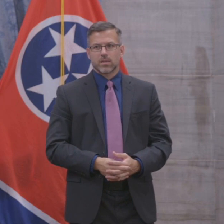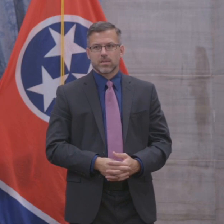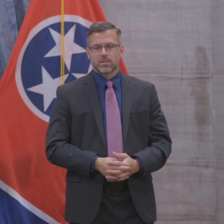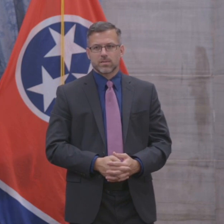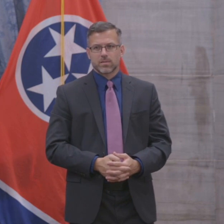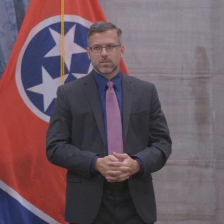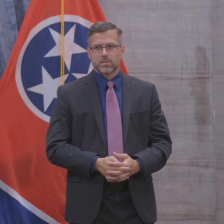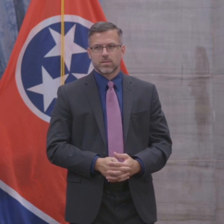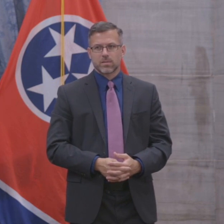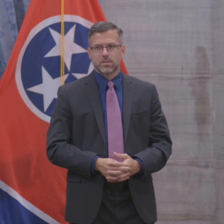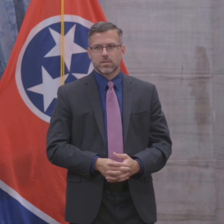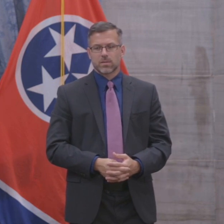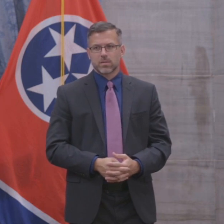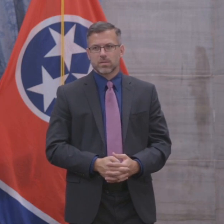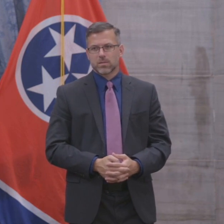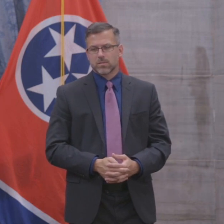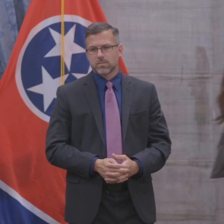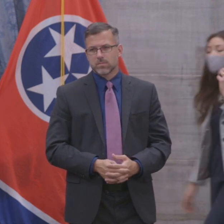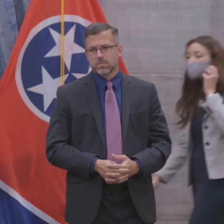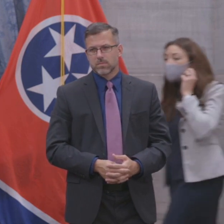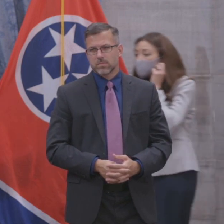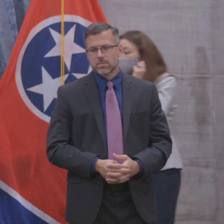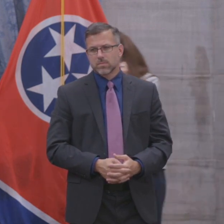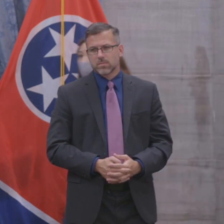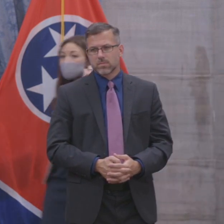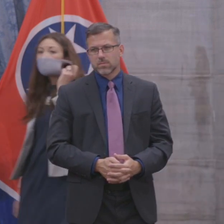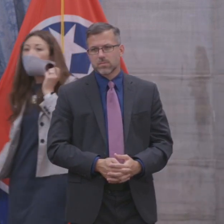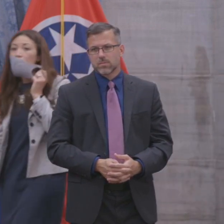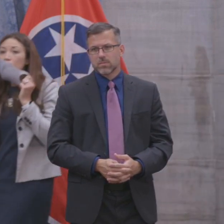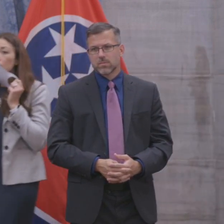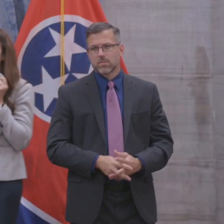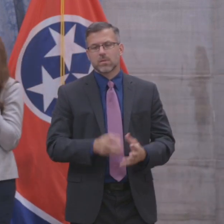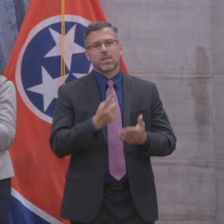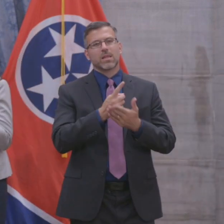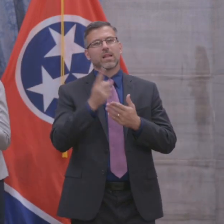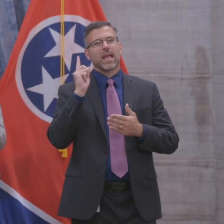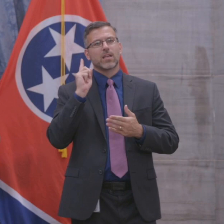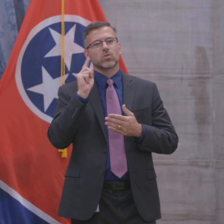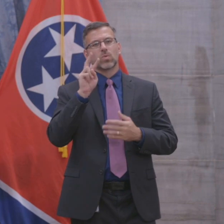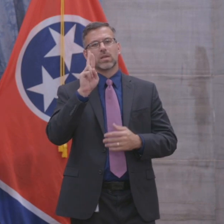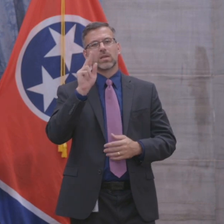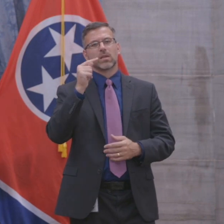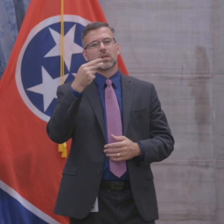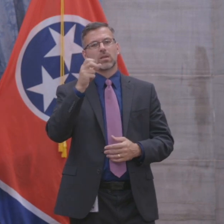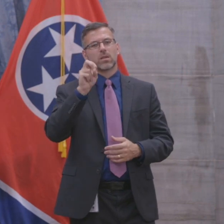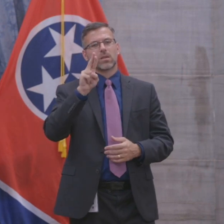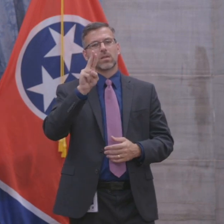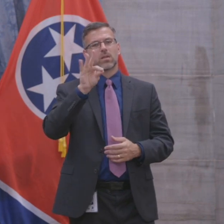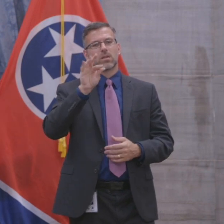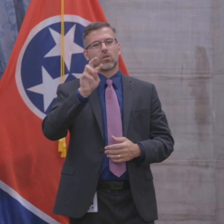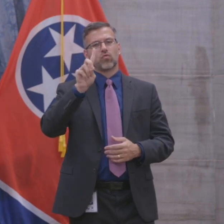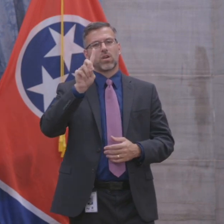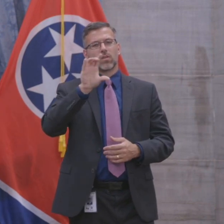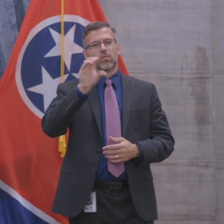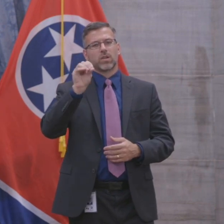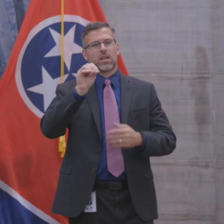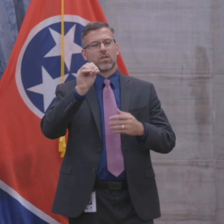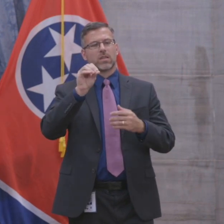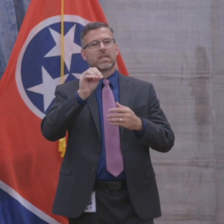But would you rather see those? Some things, like clemency applications, can get to you if they get past that parole board. GOV. LEE: I've actually changed